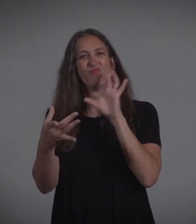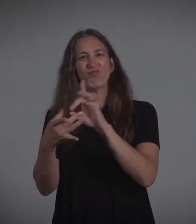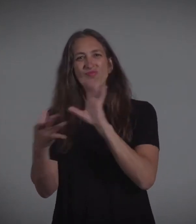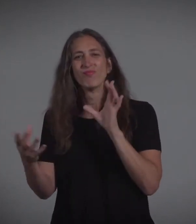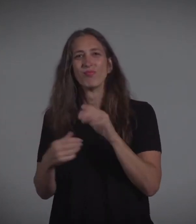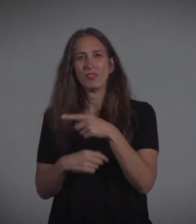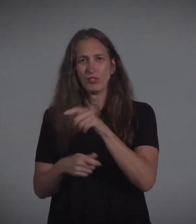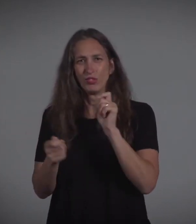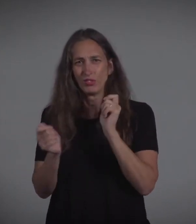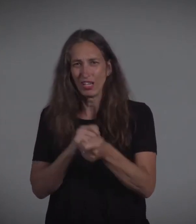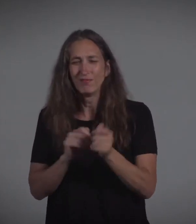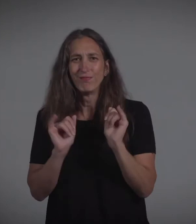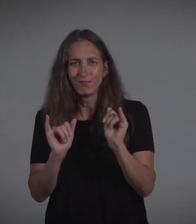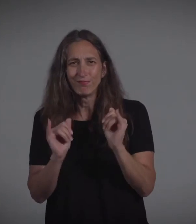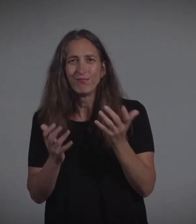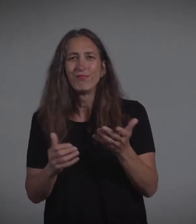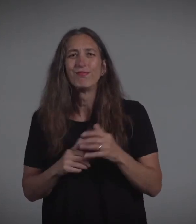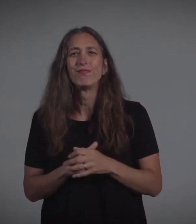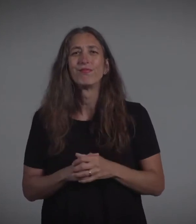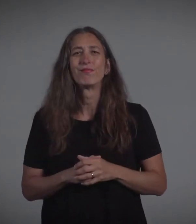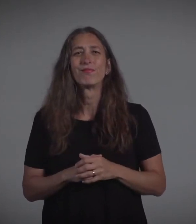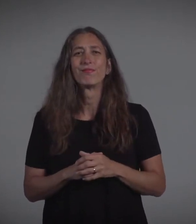They disengage from life in many ways.